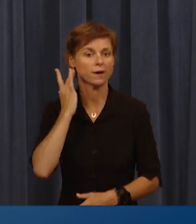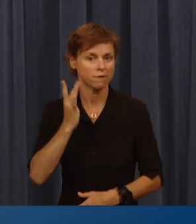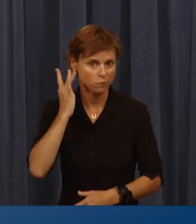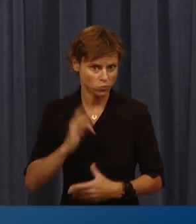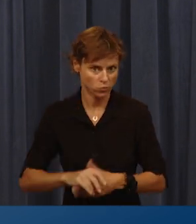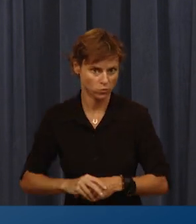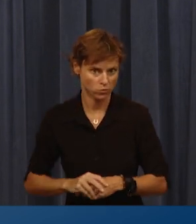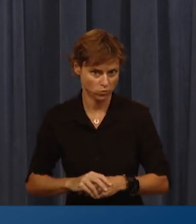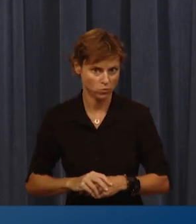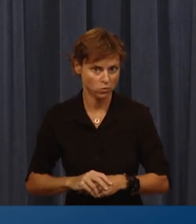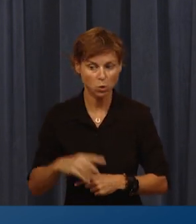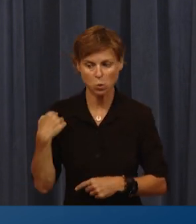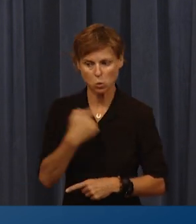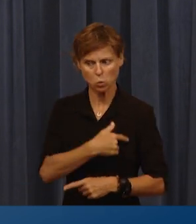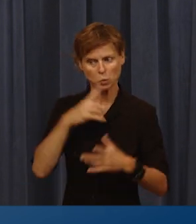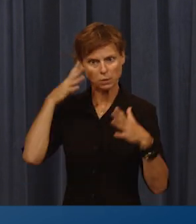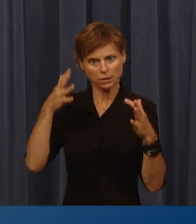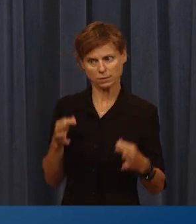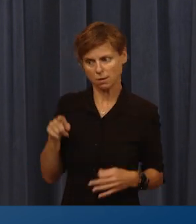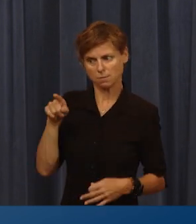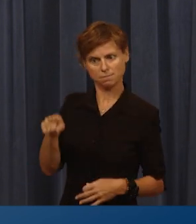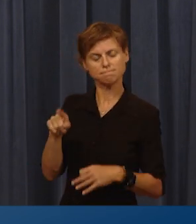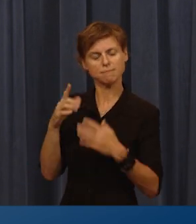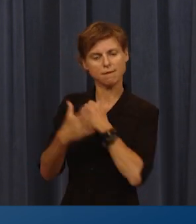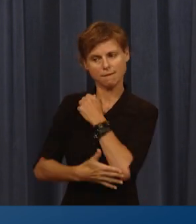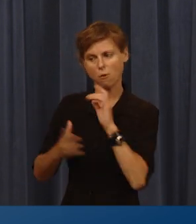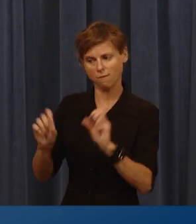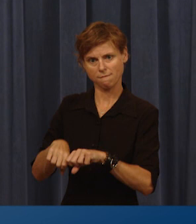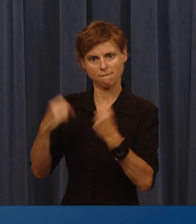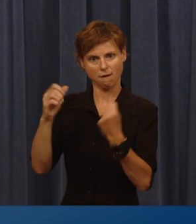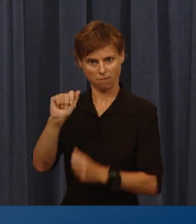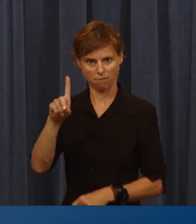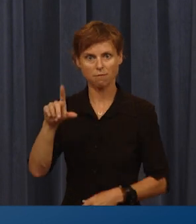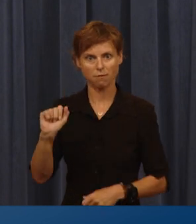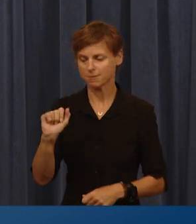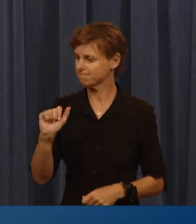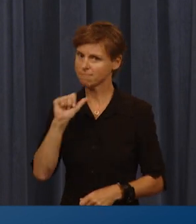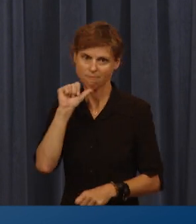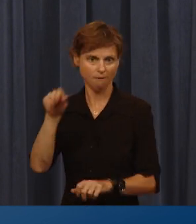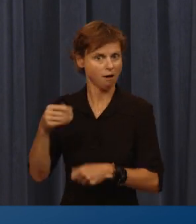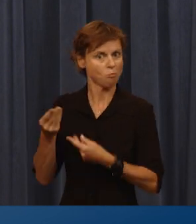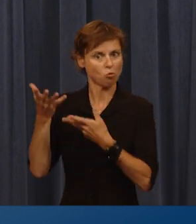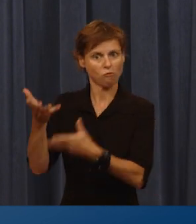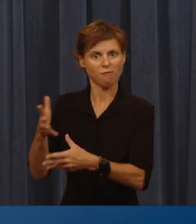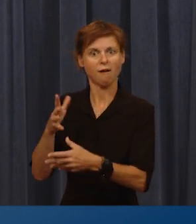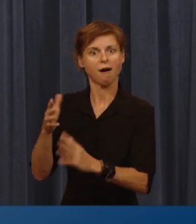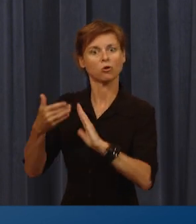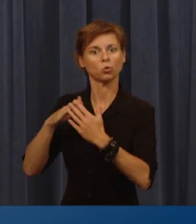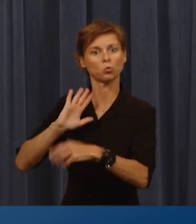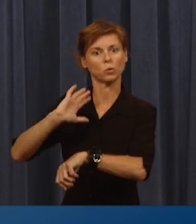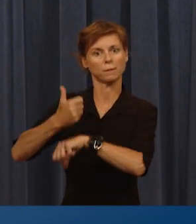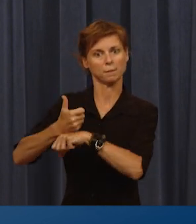We found that the County violated the ADA when it failed to provide adequate community-based mental health services.